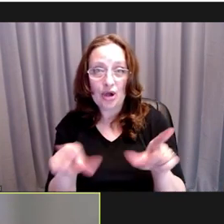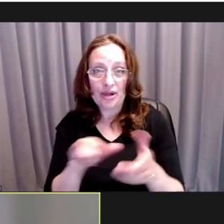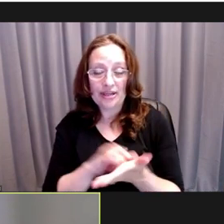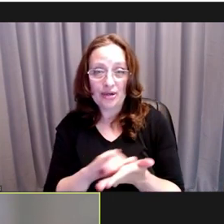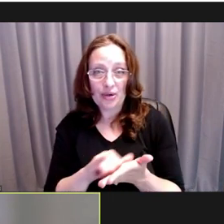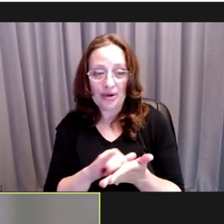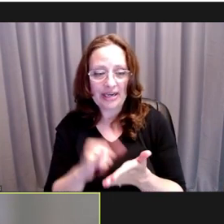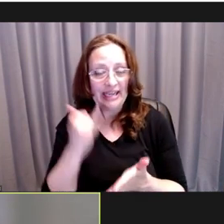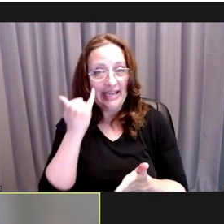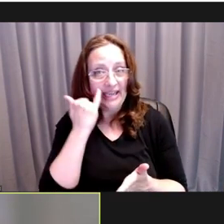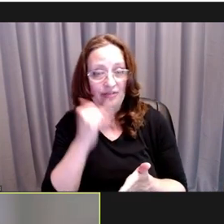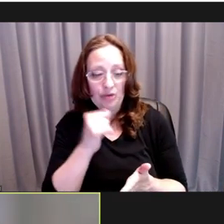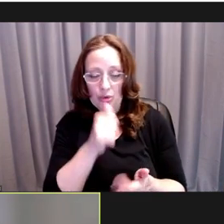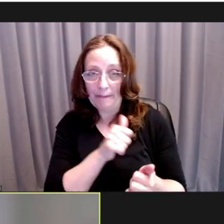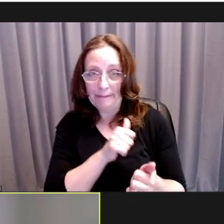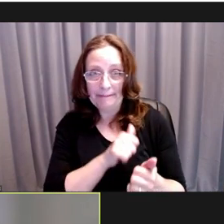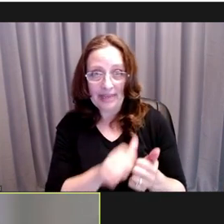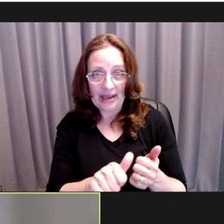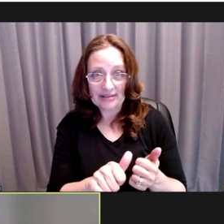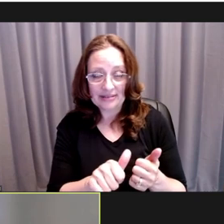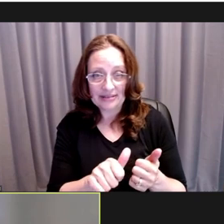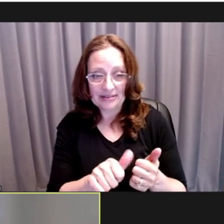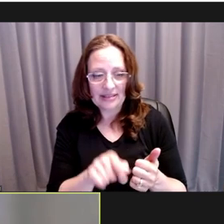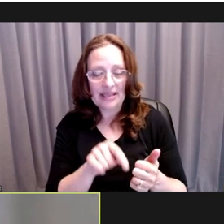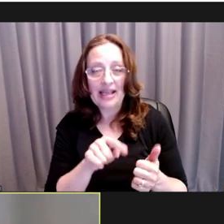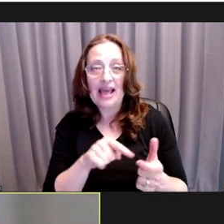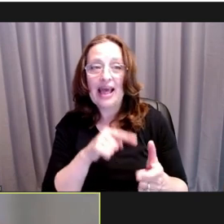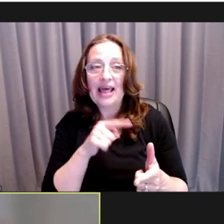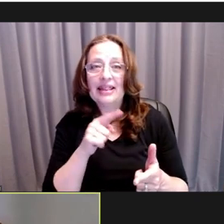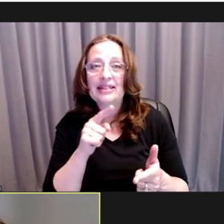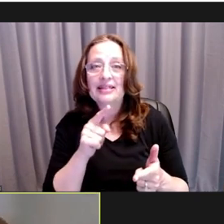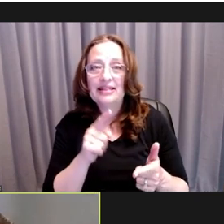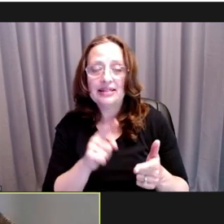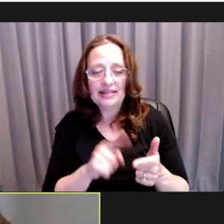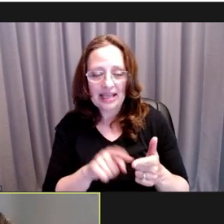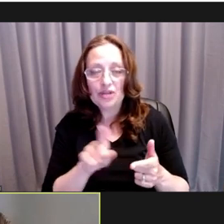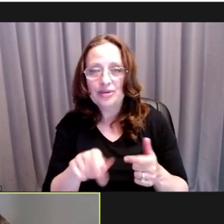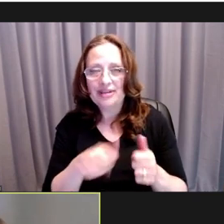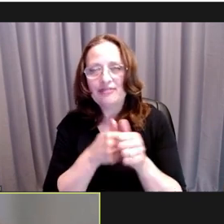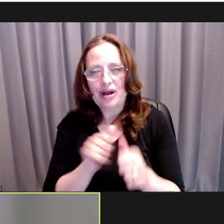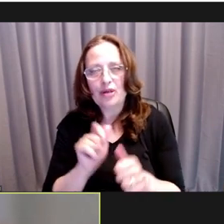And if you don't pass the follow-up, you have to have a diagnostic ABR test. So the hospital has to